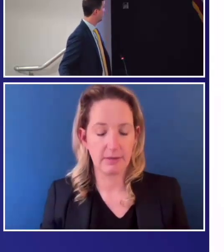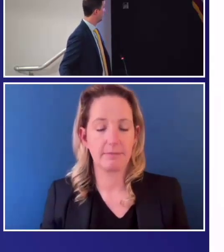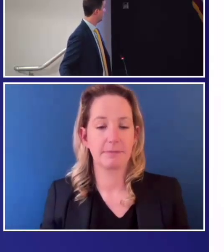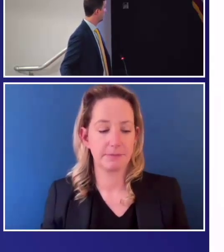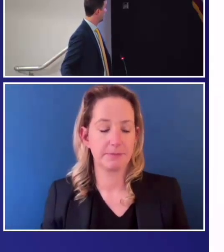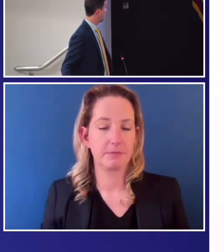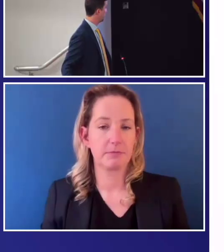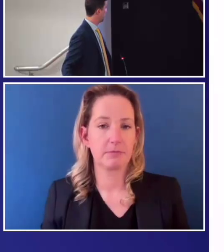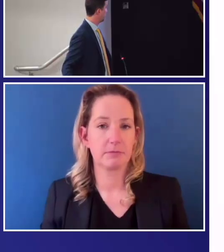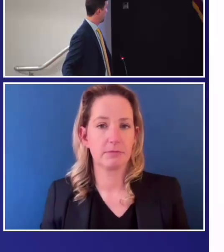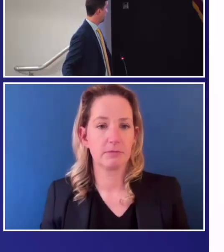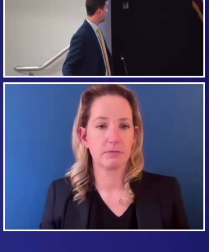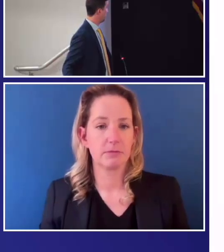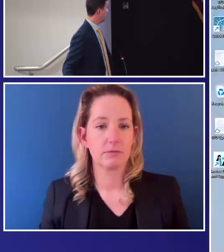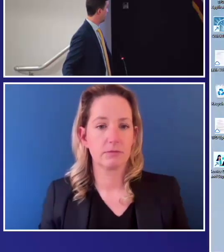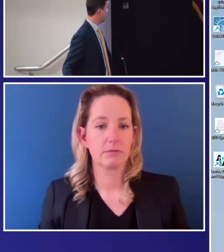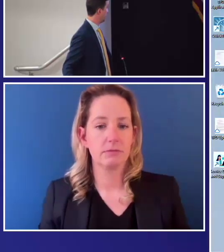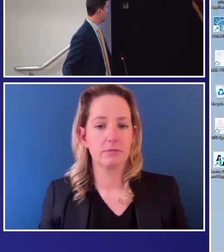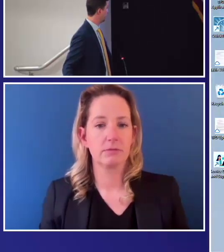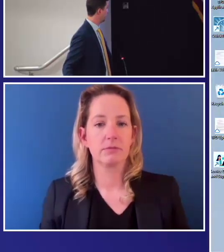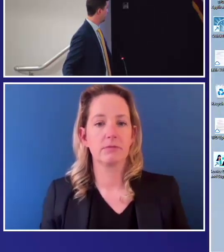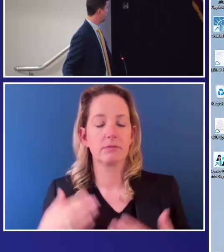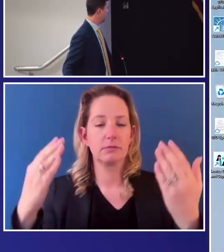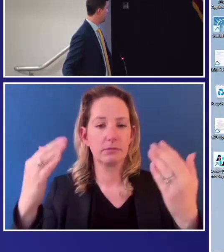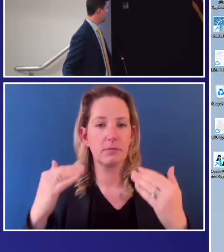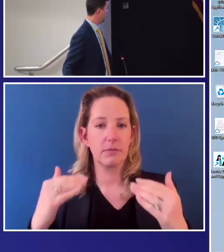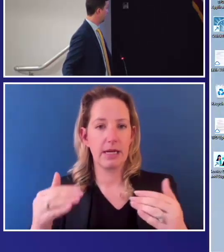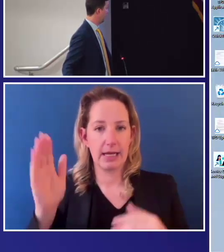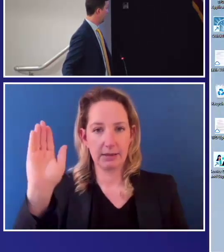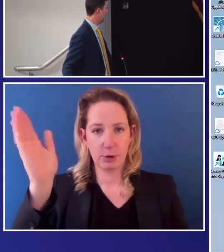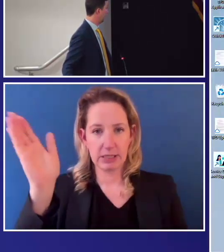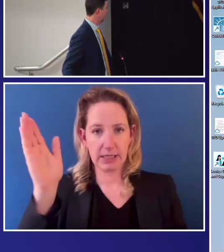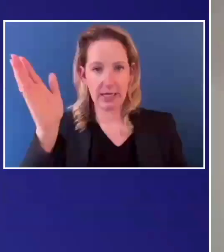So this next presentation is the --